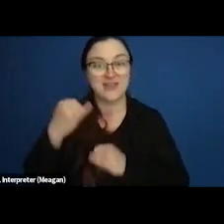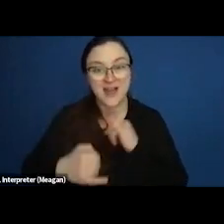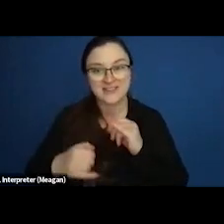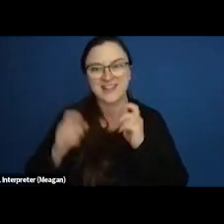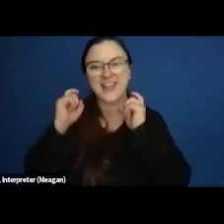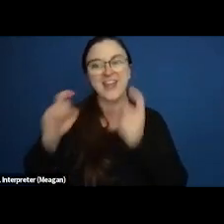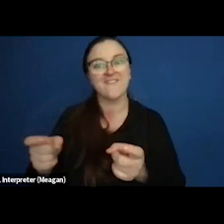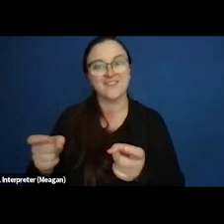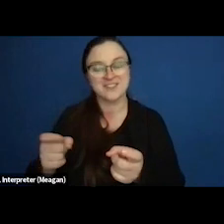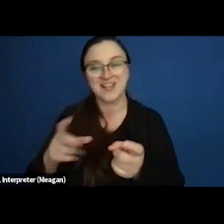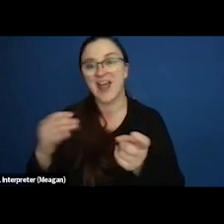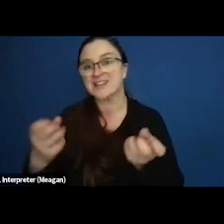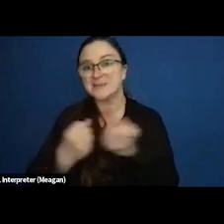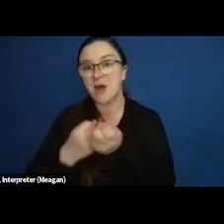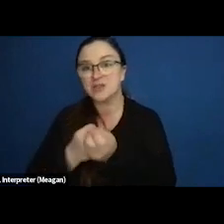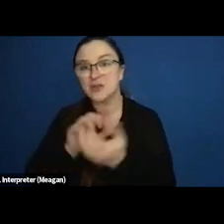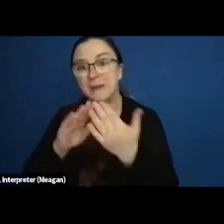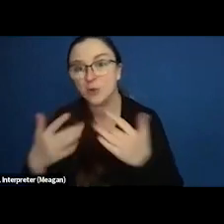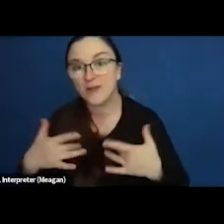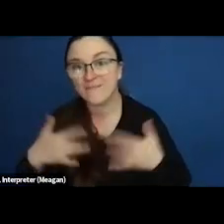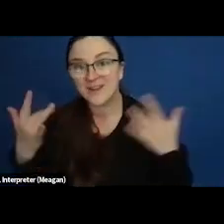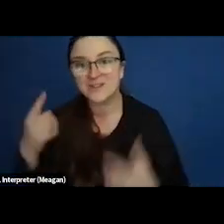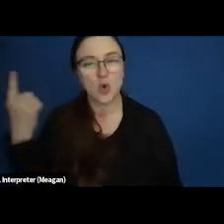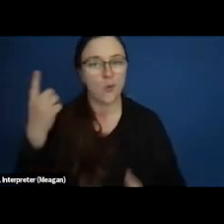and sponsoring community events always helps.